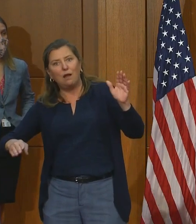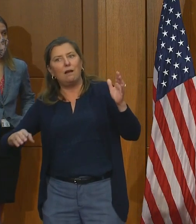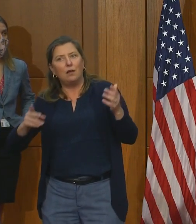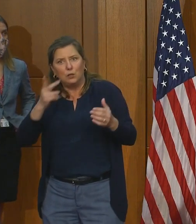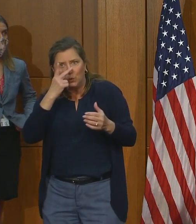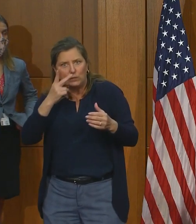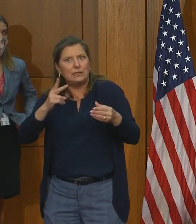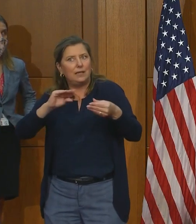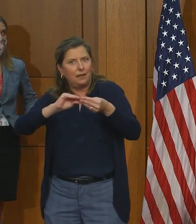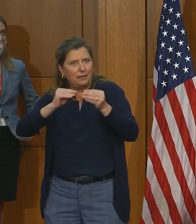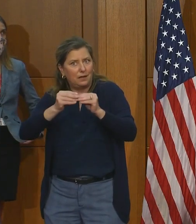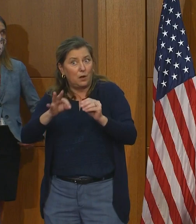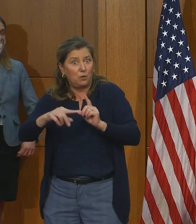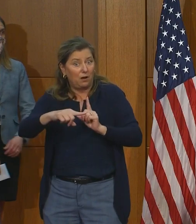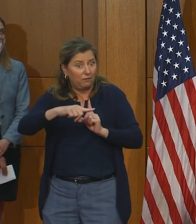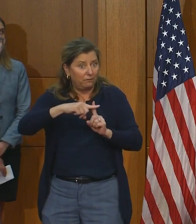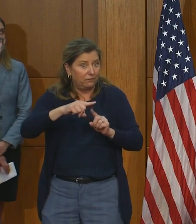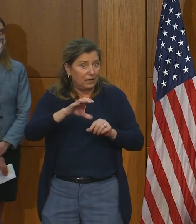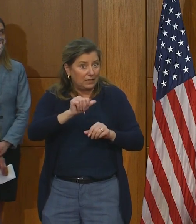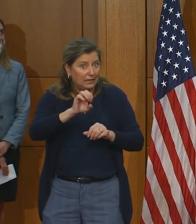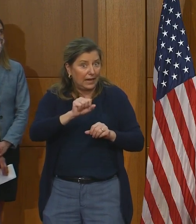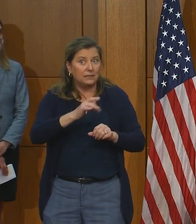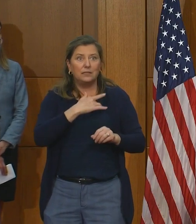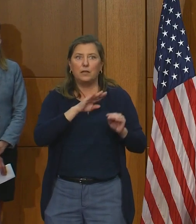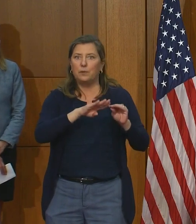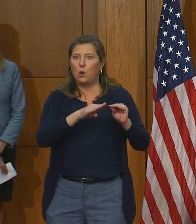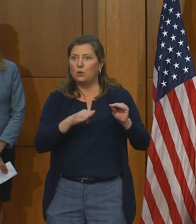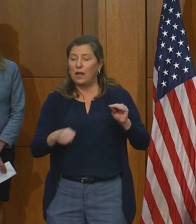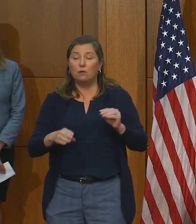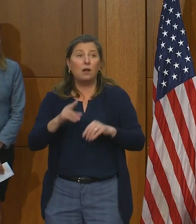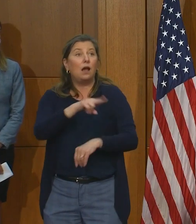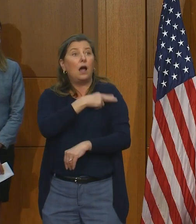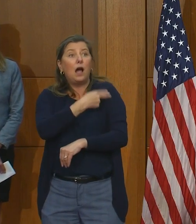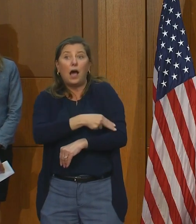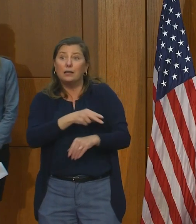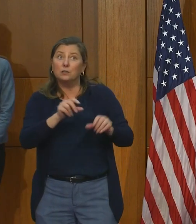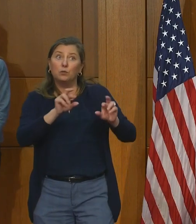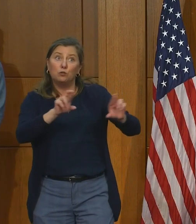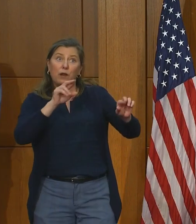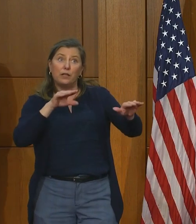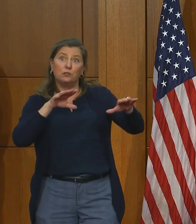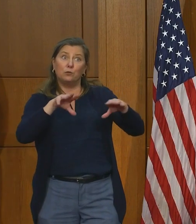YOU YOU A LOOK AT SOME OF THESE.